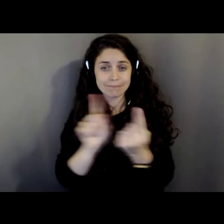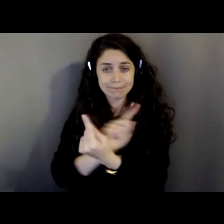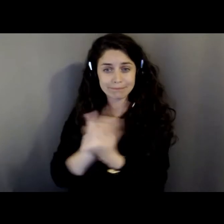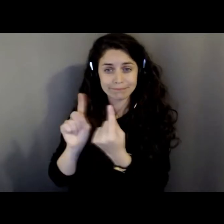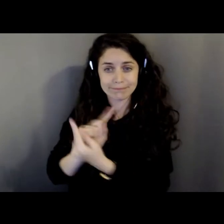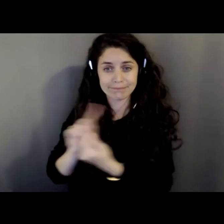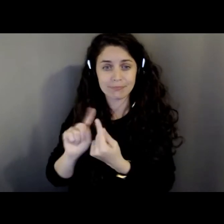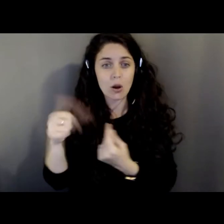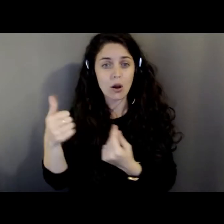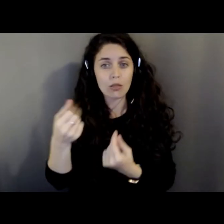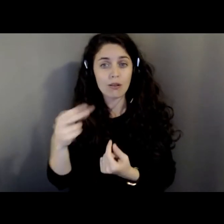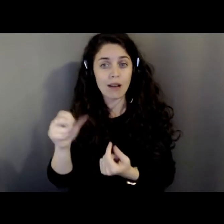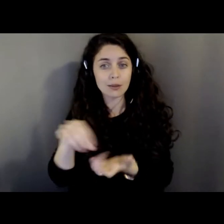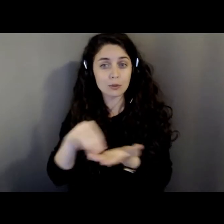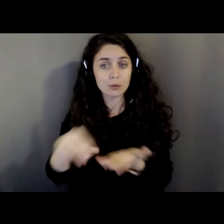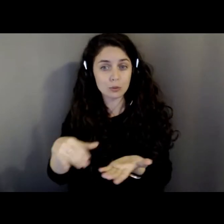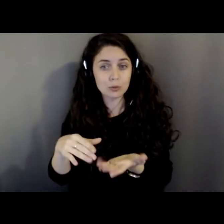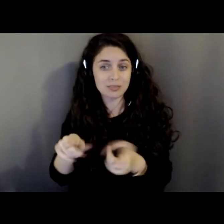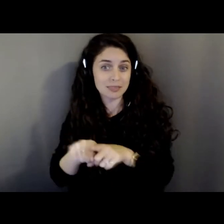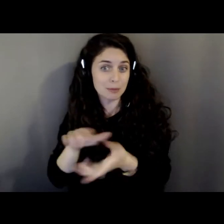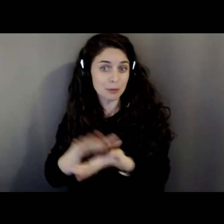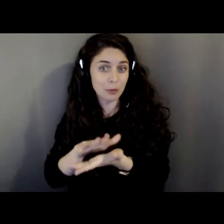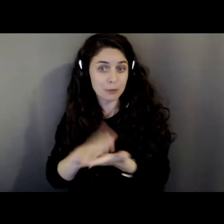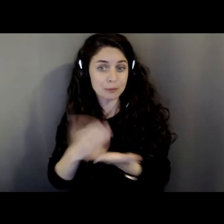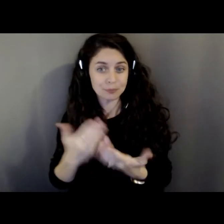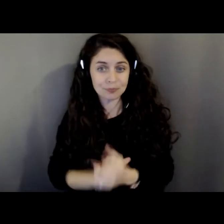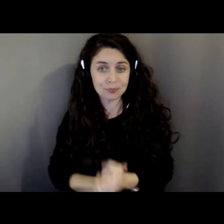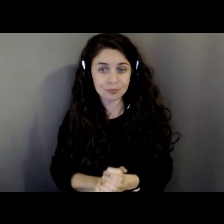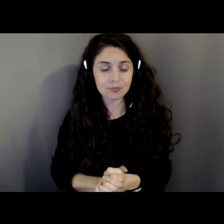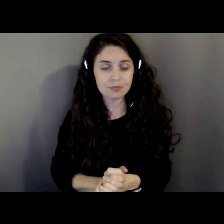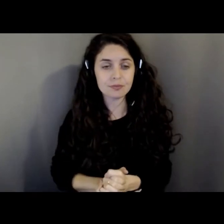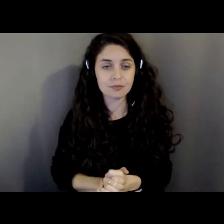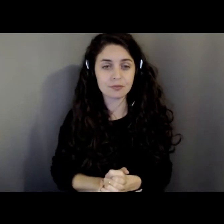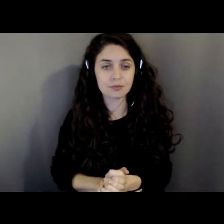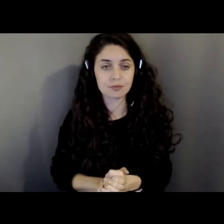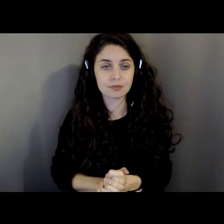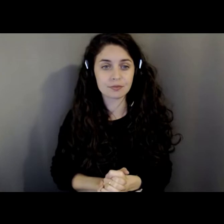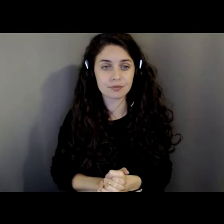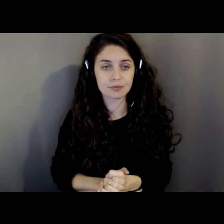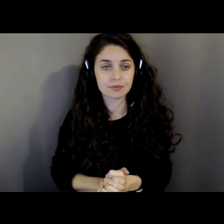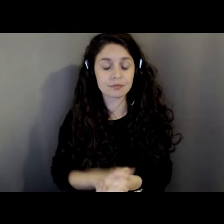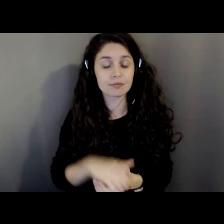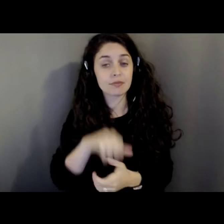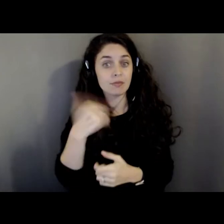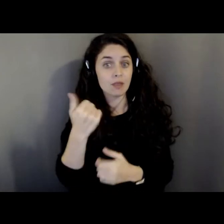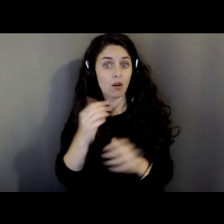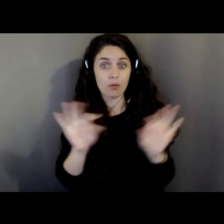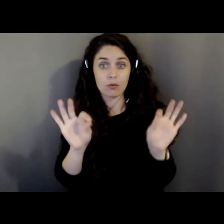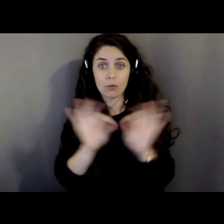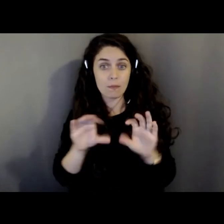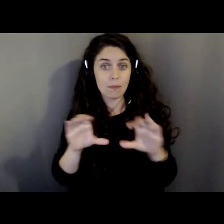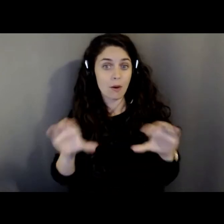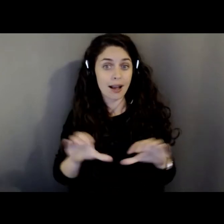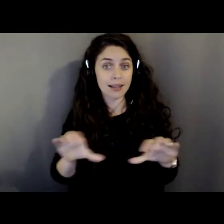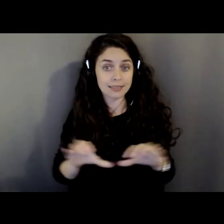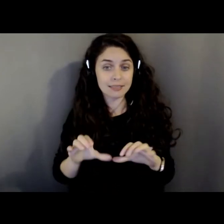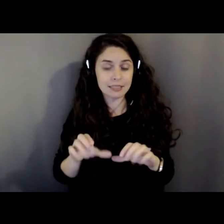attend that high school. Another important activity component during prep is having a